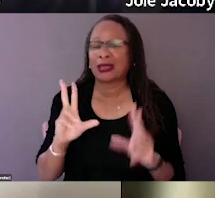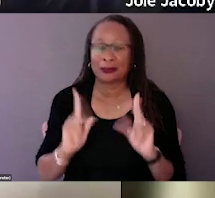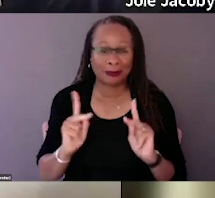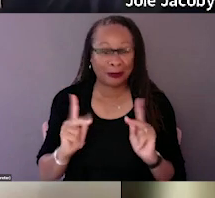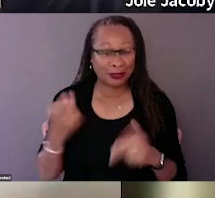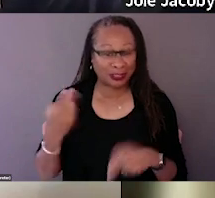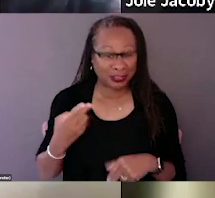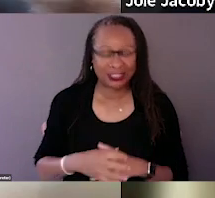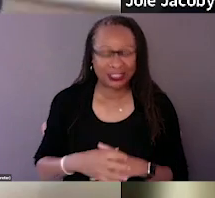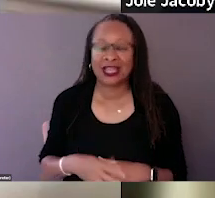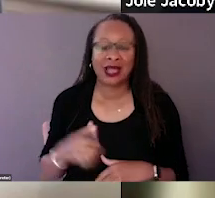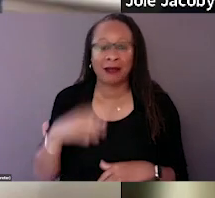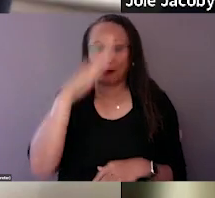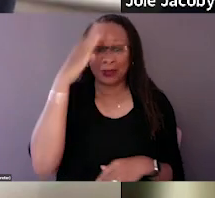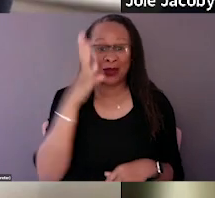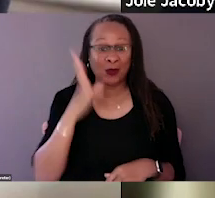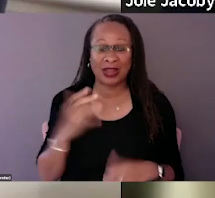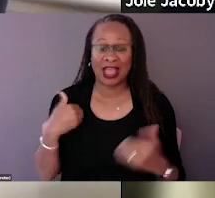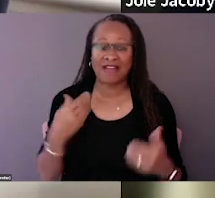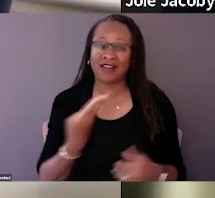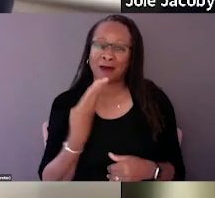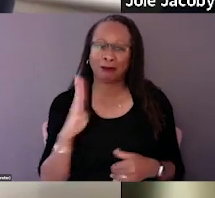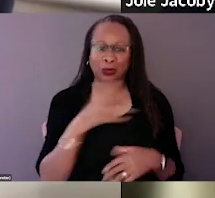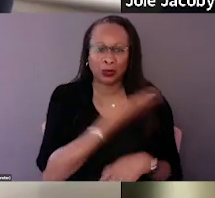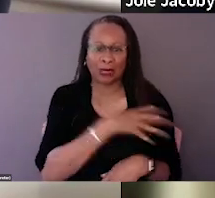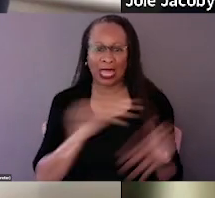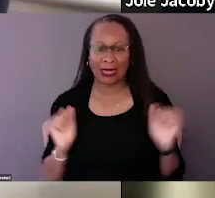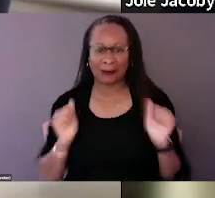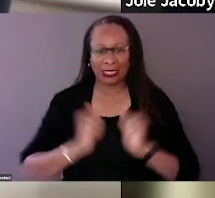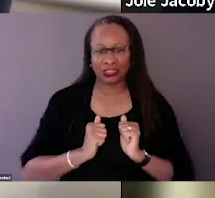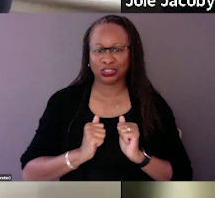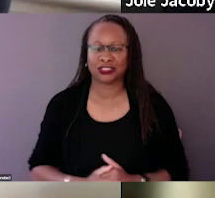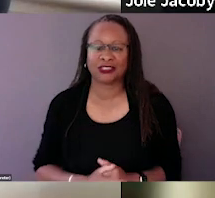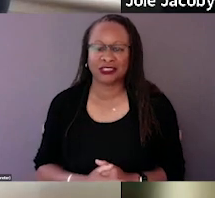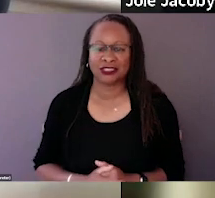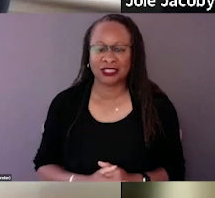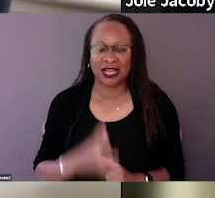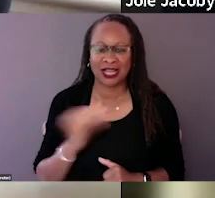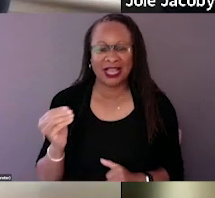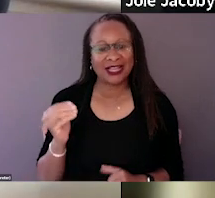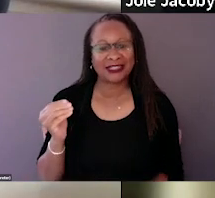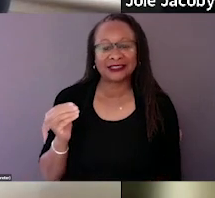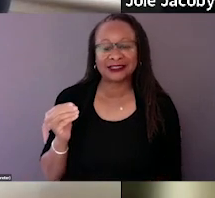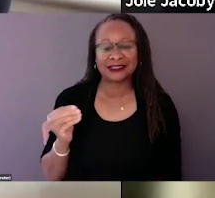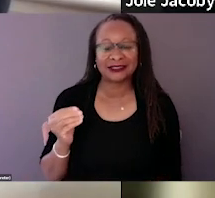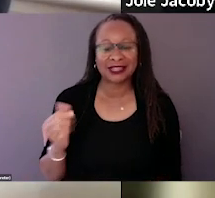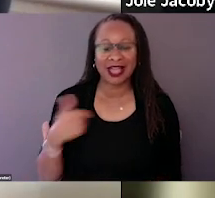I am wearing a blue, plaid blazer, and I have a ponytail.